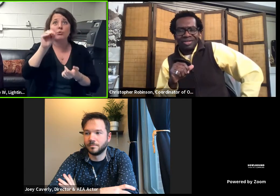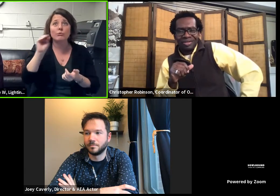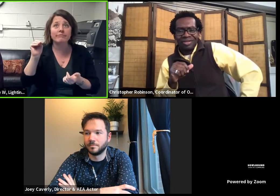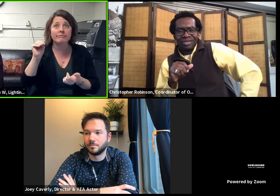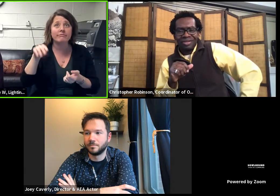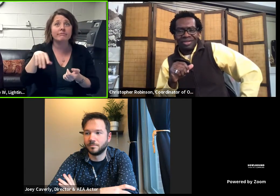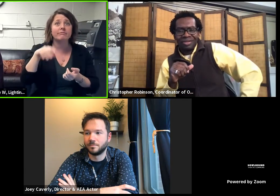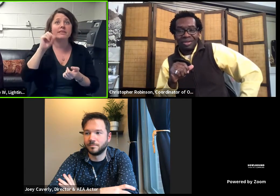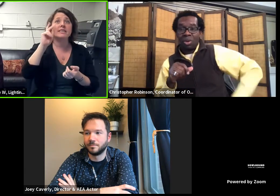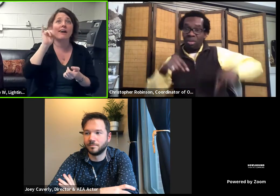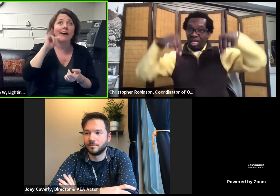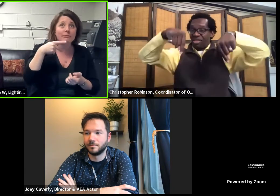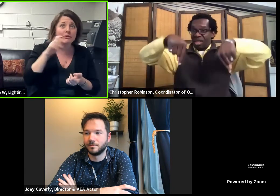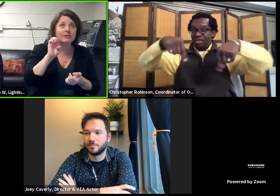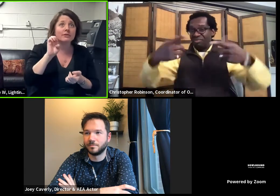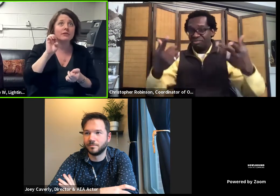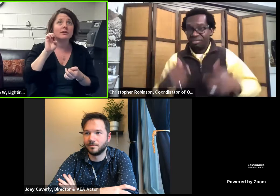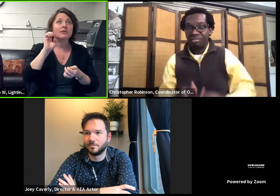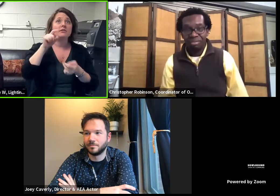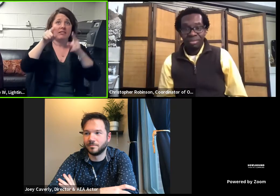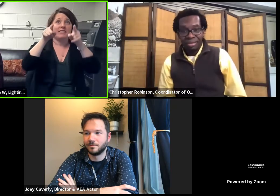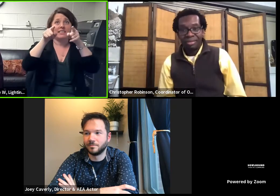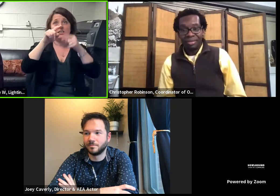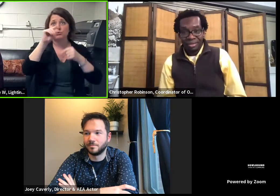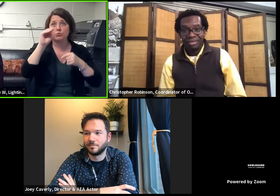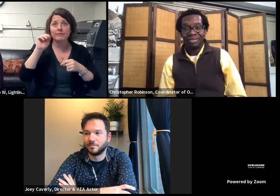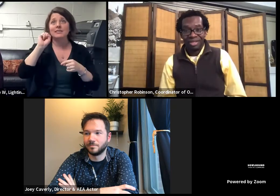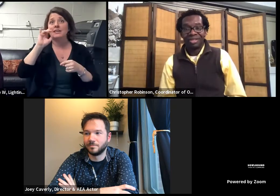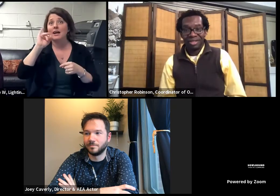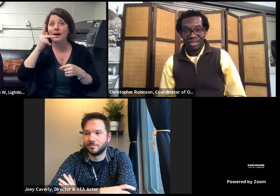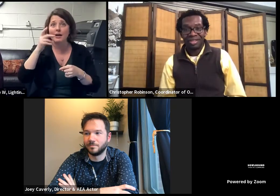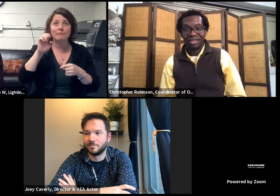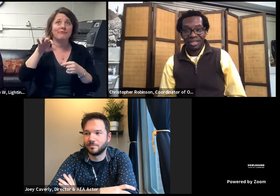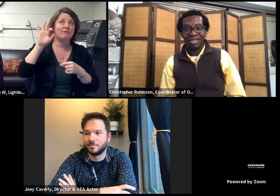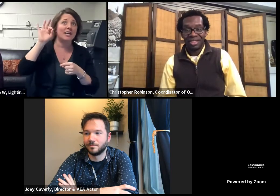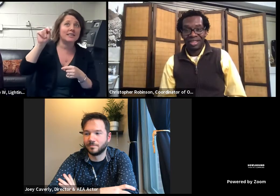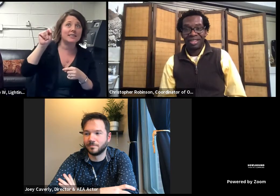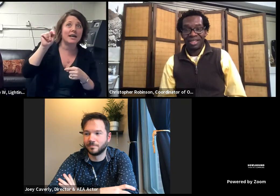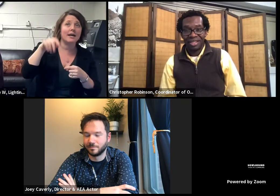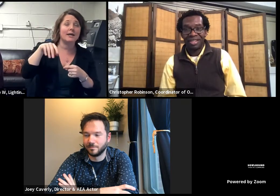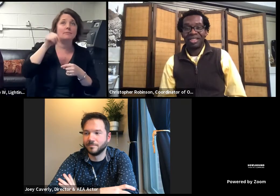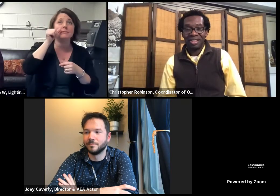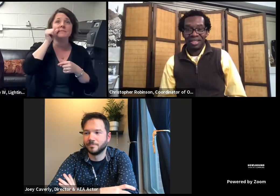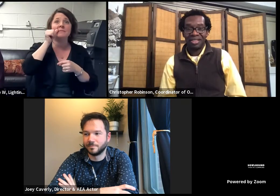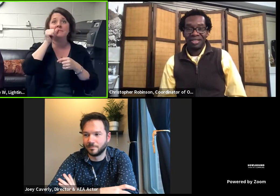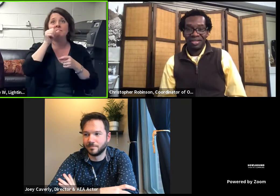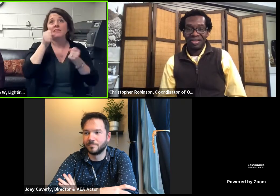like using Zoom, this system, or Skype. Like what we're doing now. What we're doing now, yeah. True.